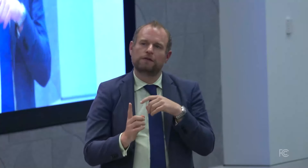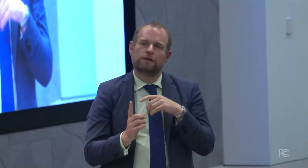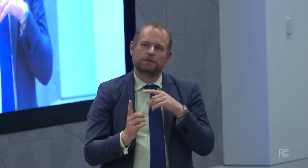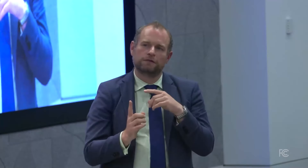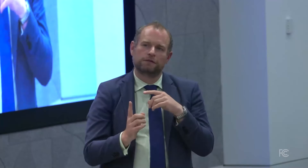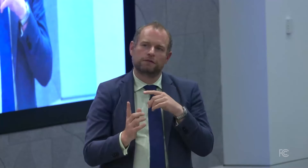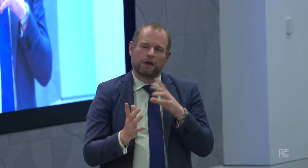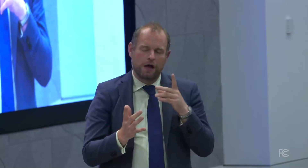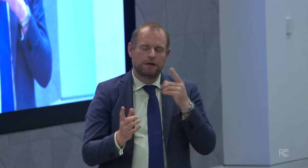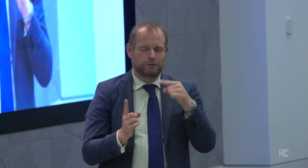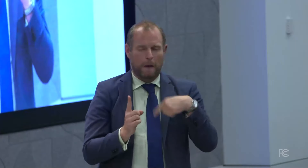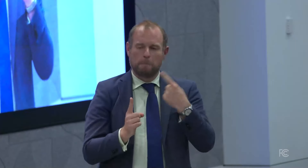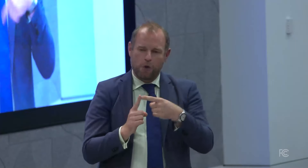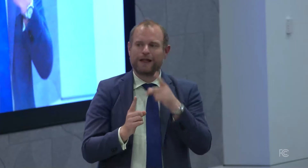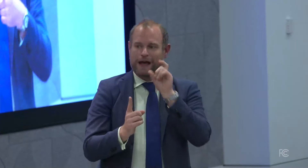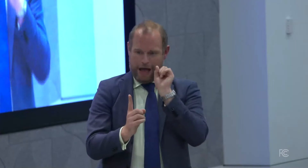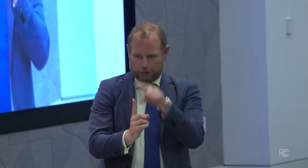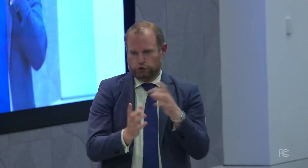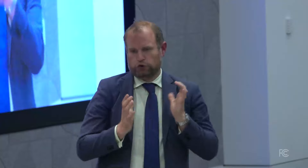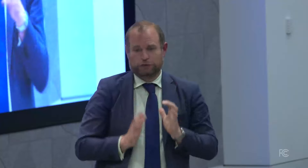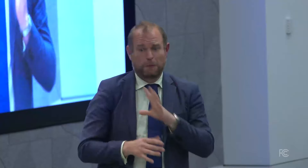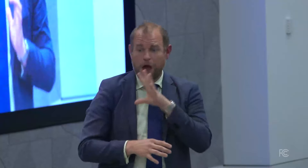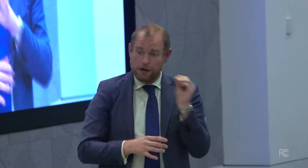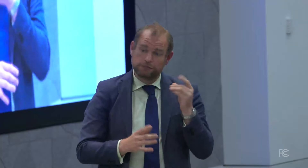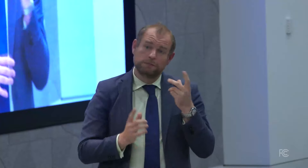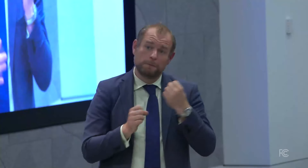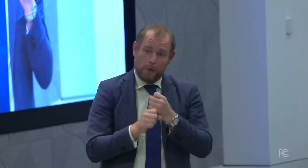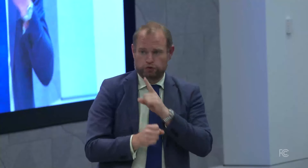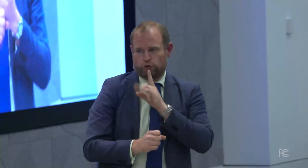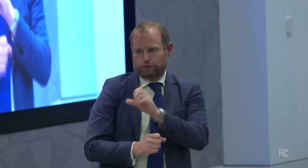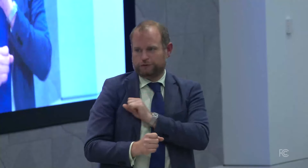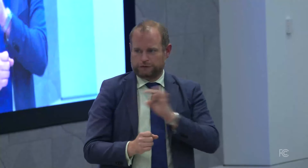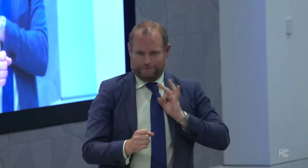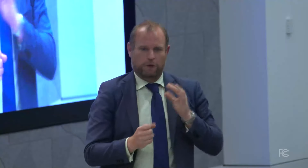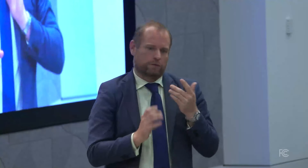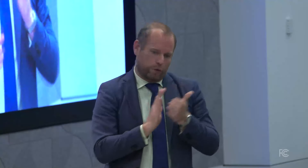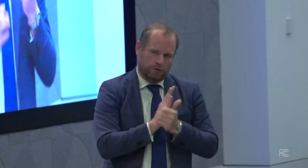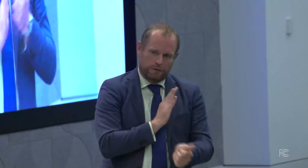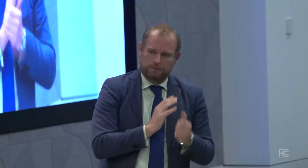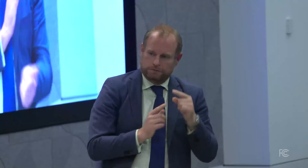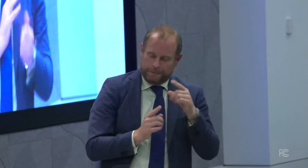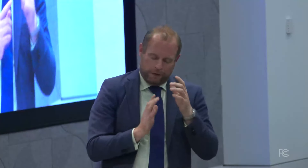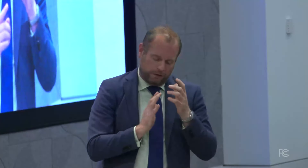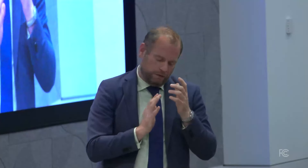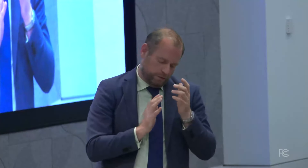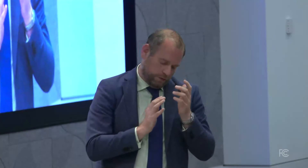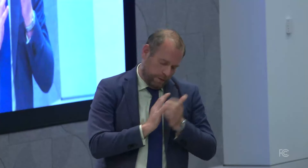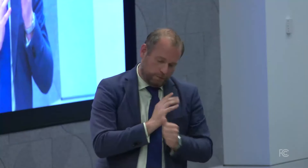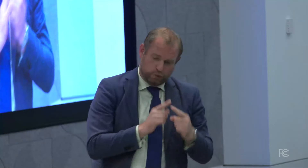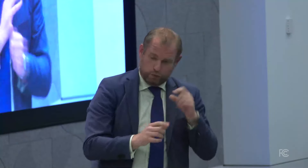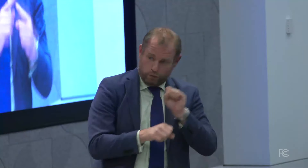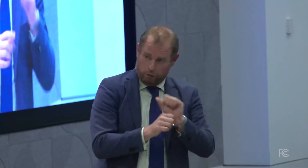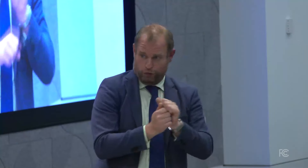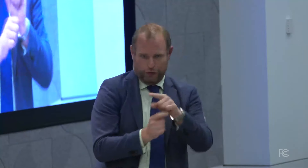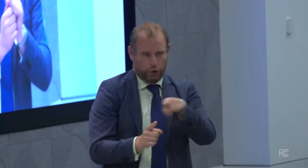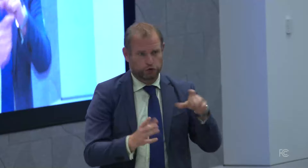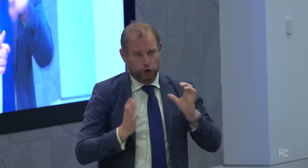FOR A PERSON WHO MAY HAVE SOME VISUAL ISSUES OR HAVE SOME ACUITY ISSUES. SO THAT MAY WORK FOR THEM AS AN OPTION.